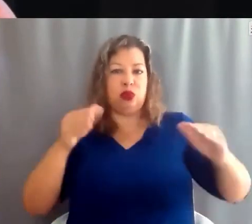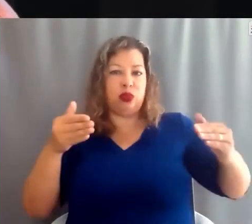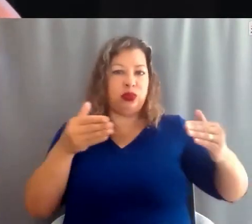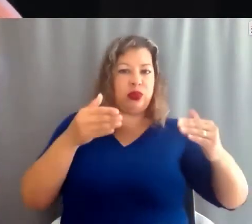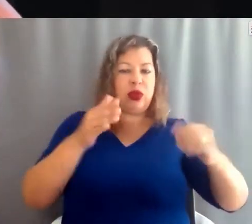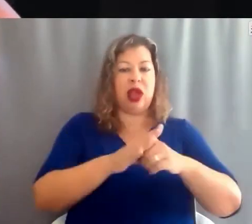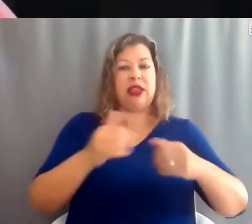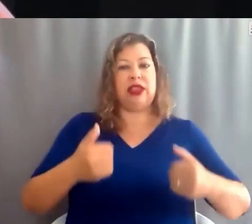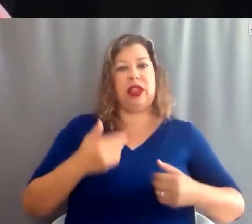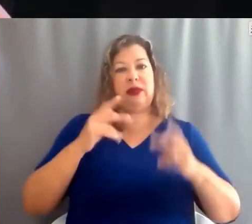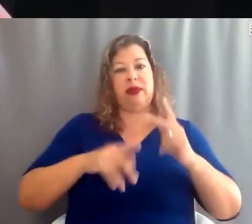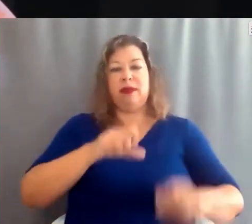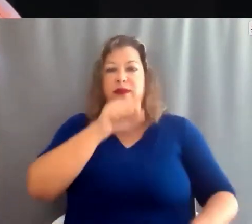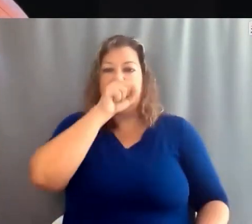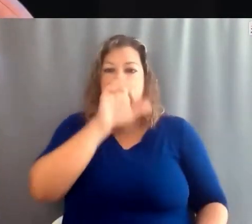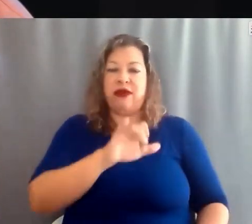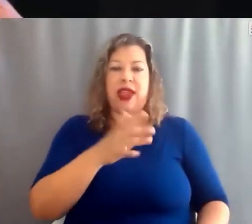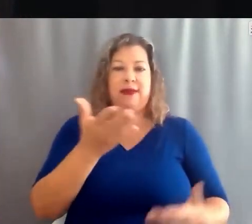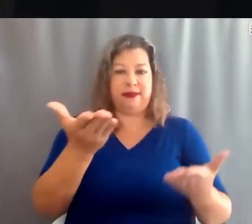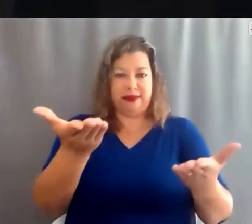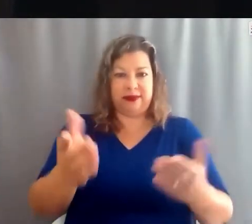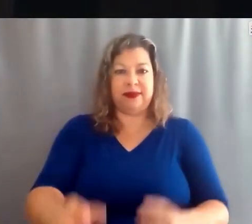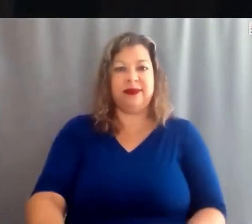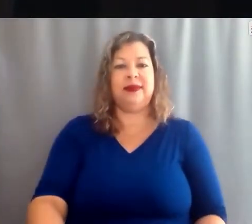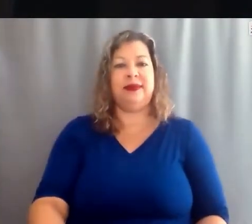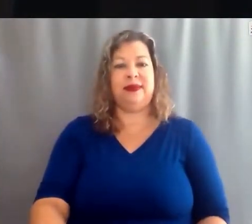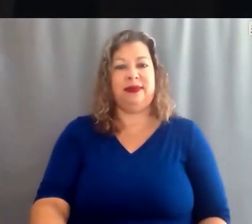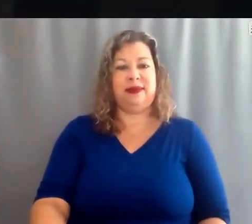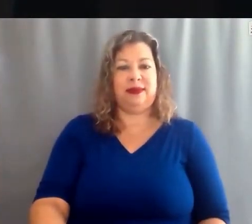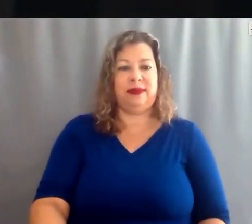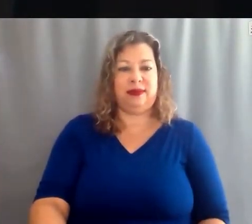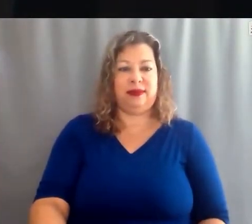All right.